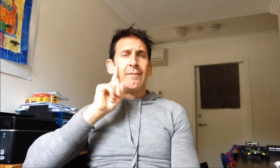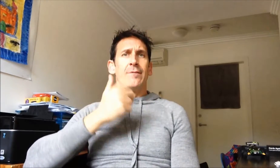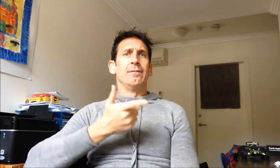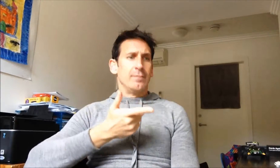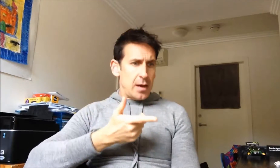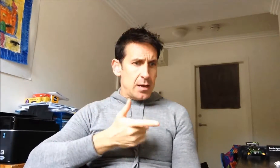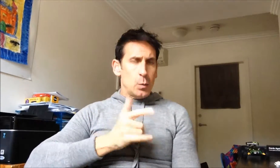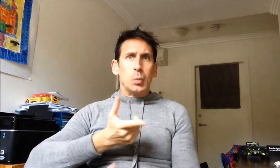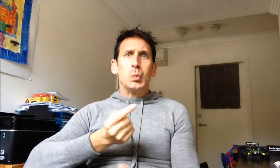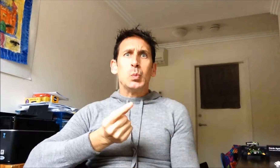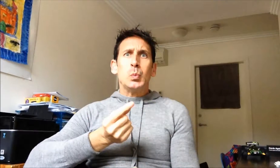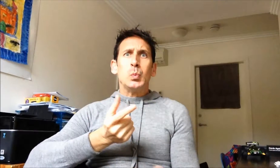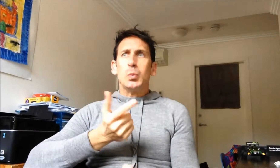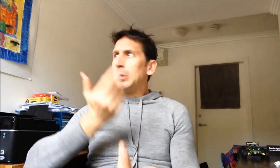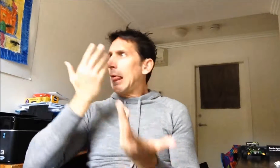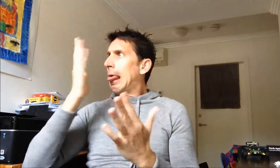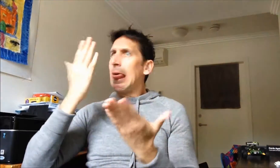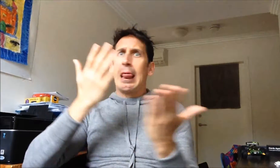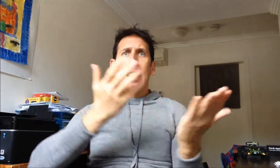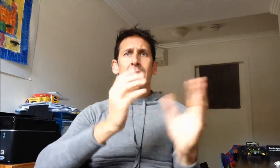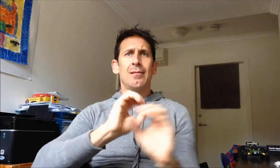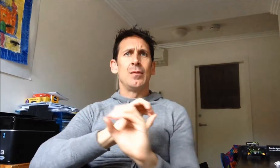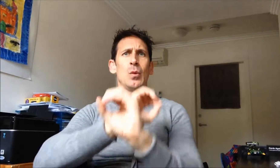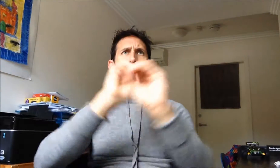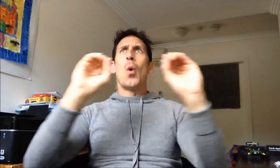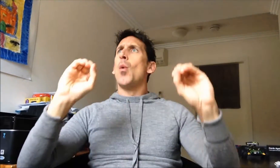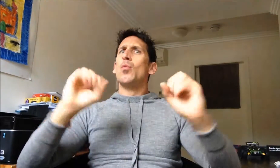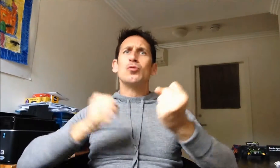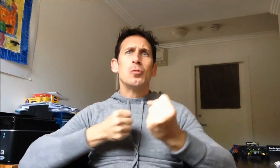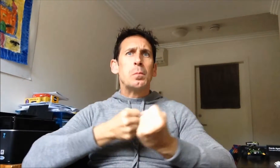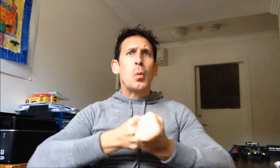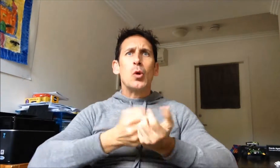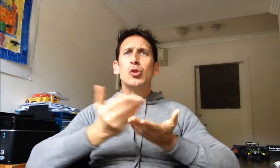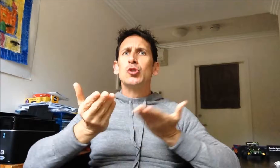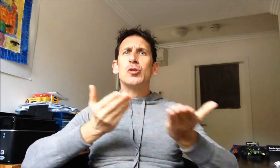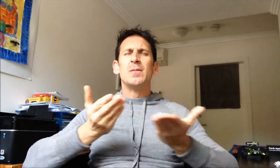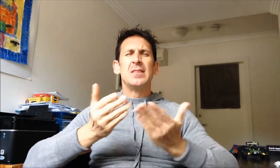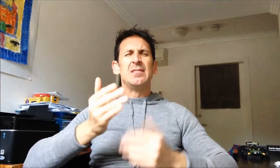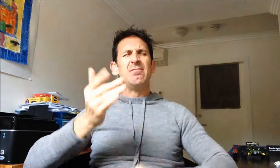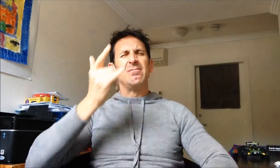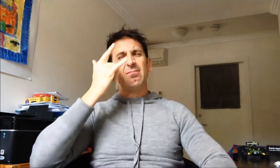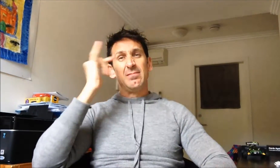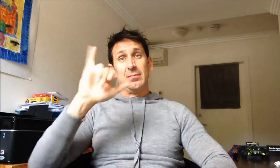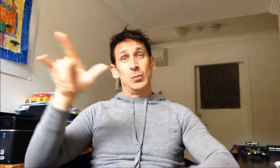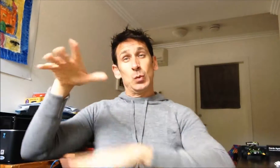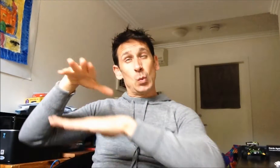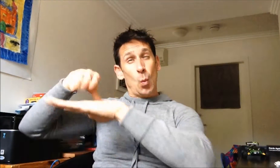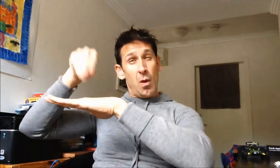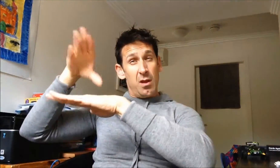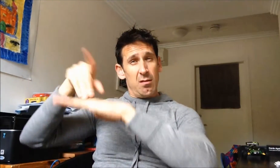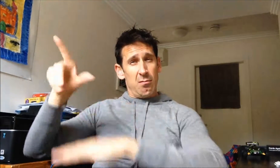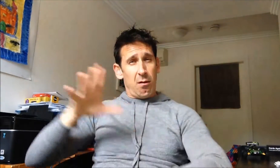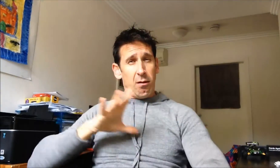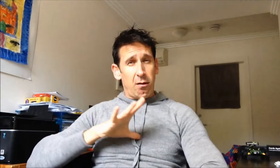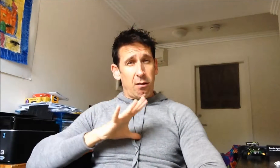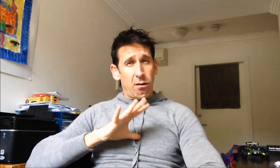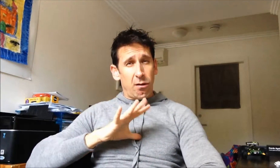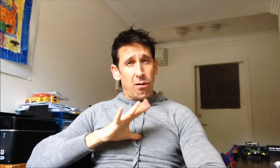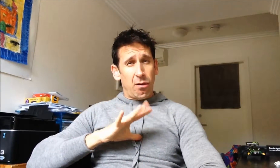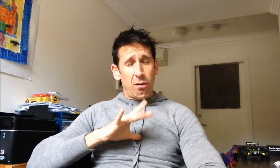and they do not know what the next step is for their deaf child. There are no adequate support services available here. However in Sweden, the system they have there is pretty awesome.